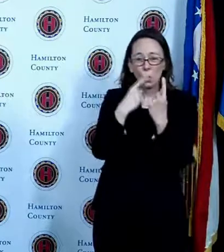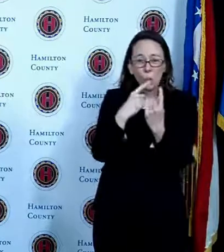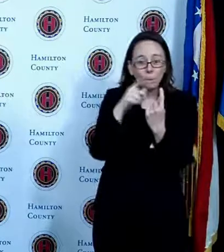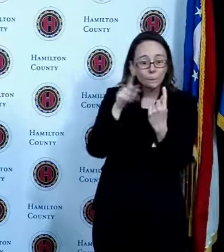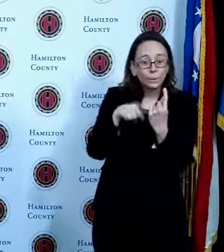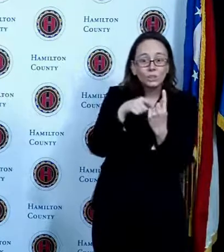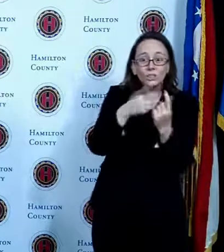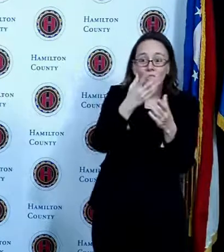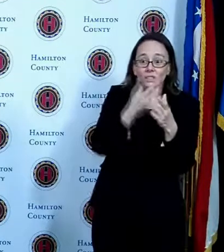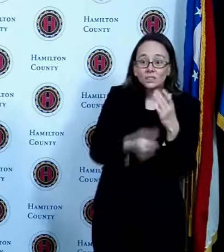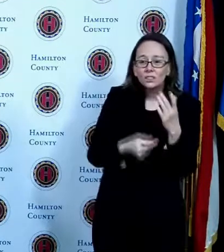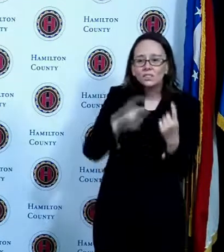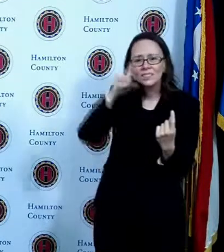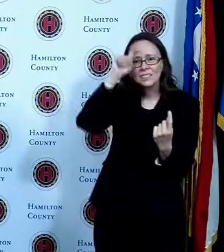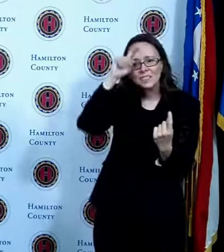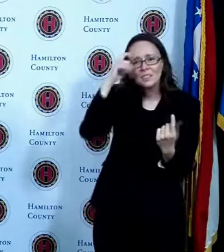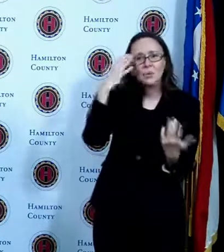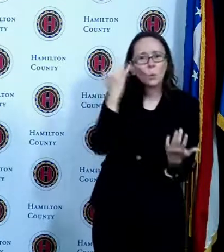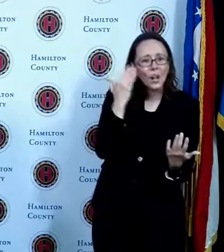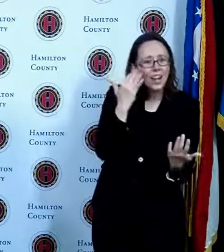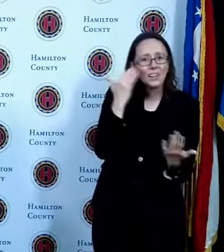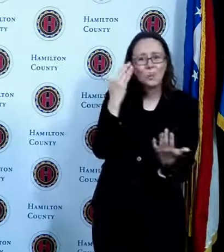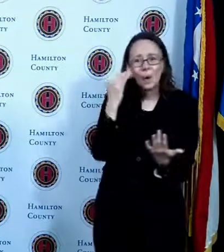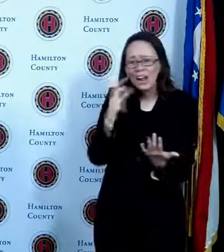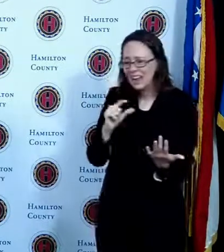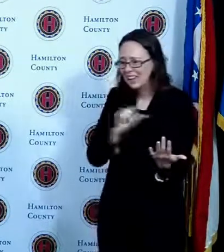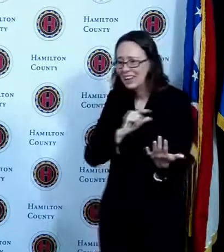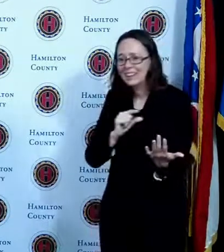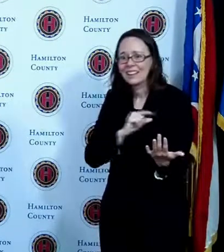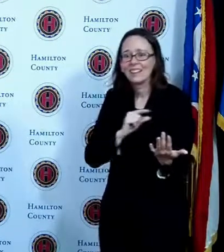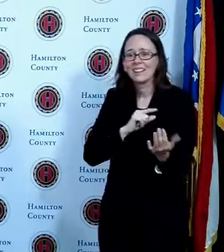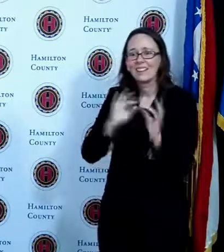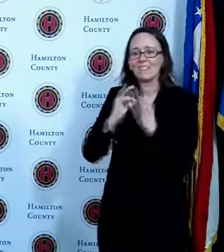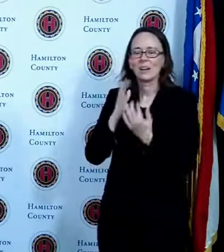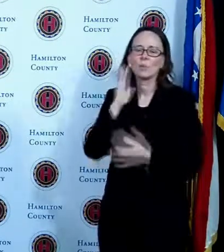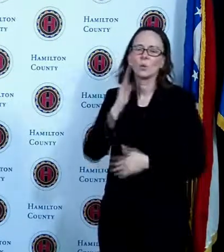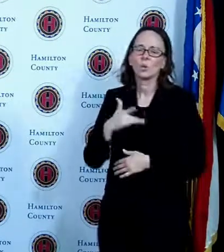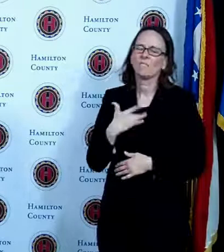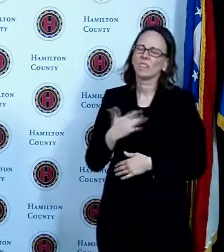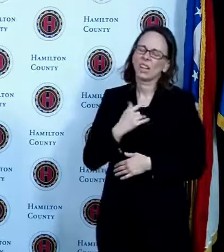will always feel that guilt so this is personal for us it never leaves us that